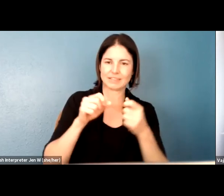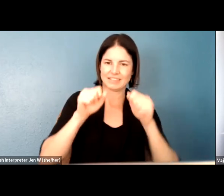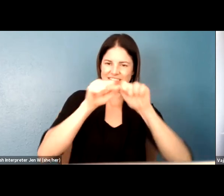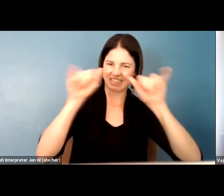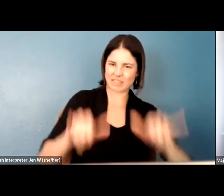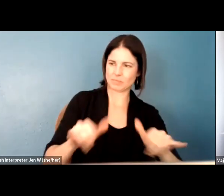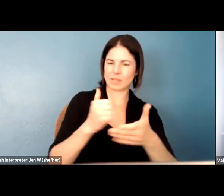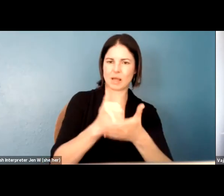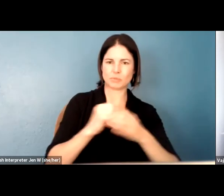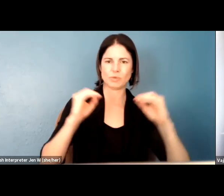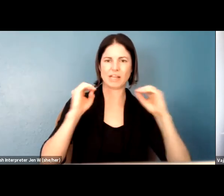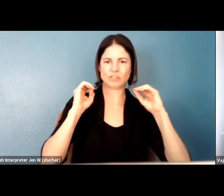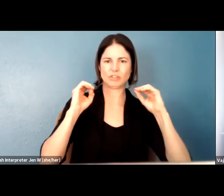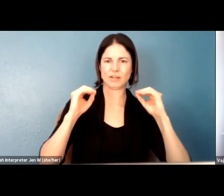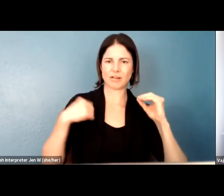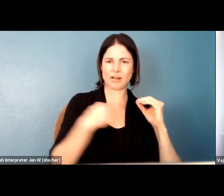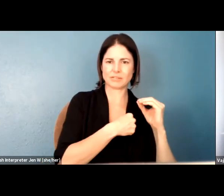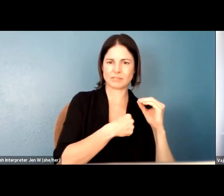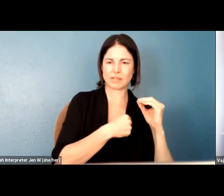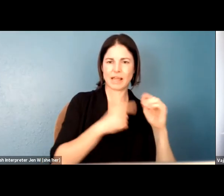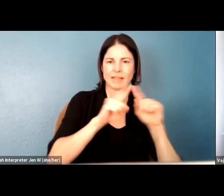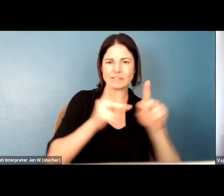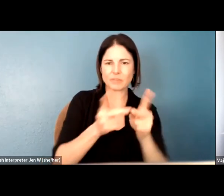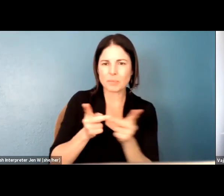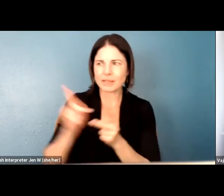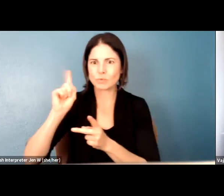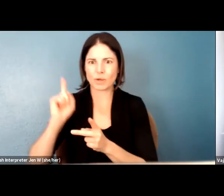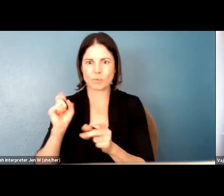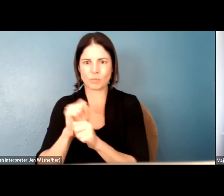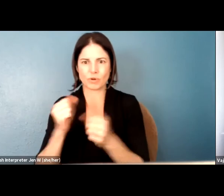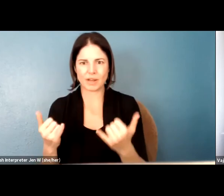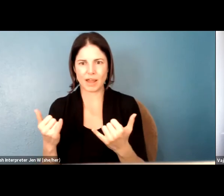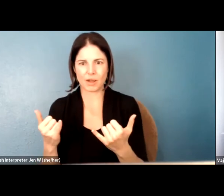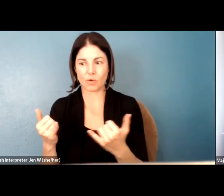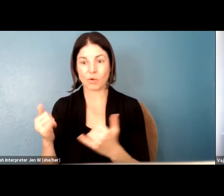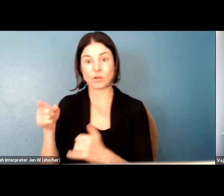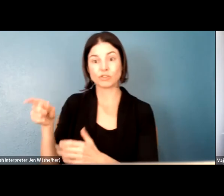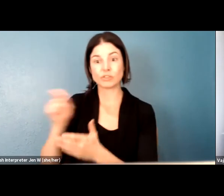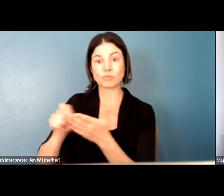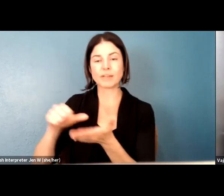the places where so many of us now work. She writes on page 31.